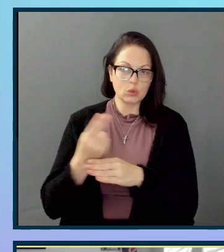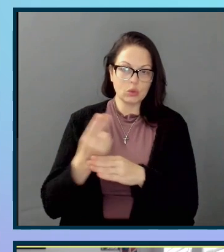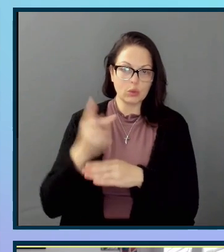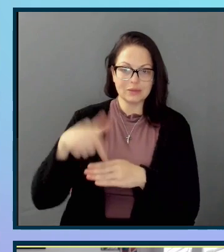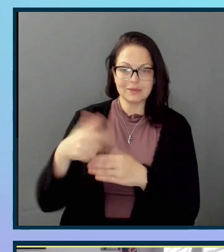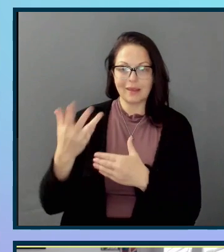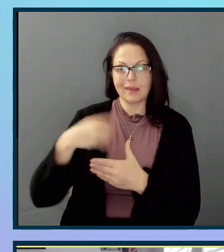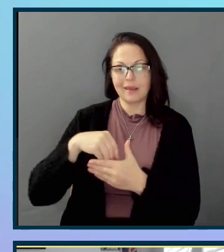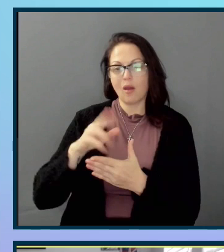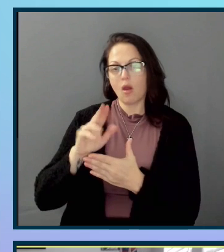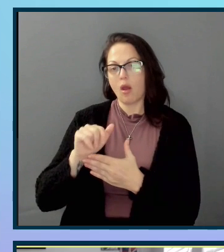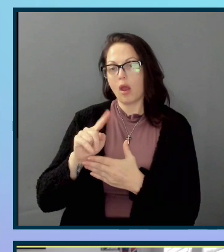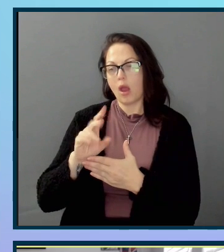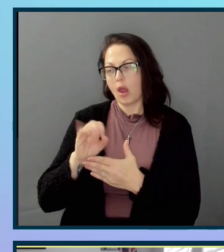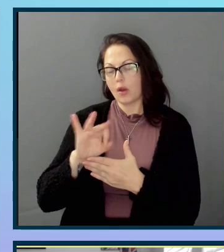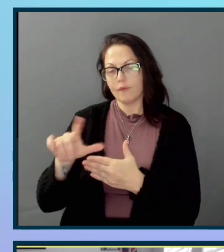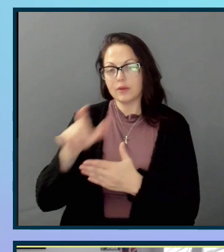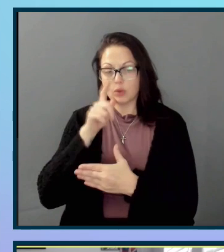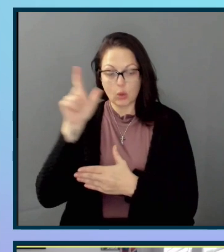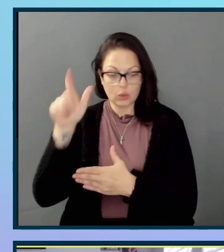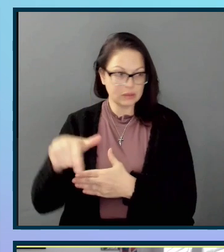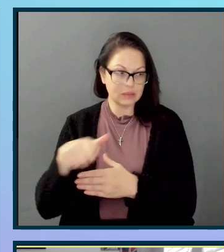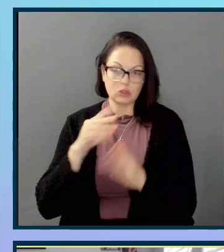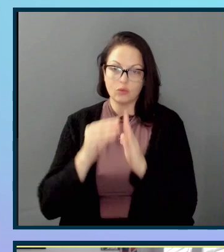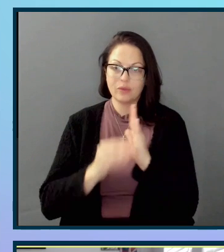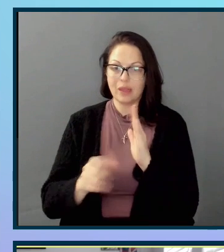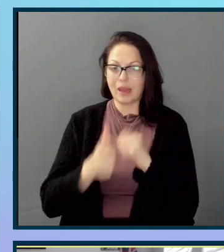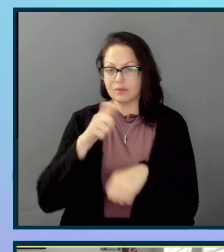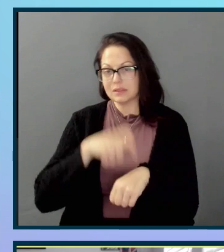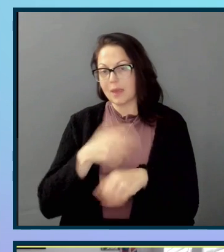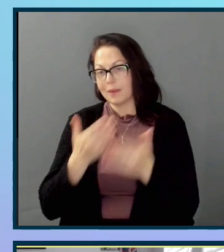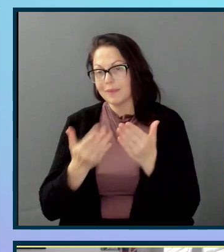so that they don't have to fill in the form every time and potentially misspell their name